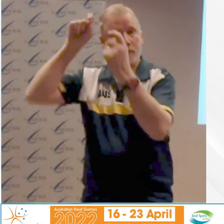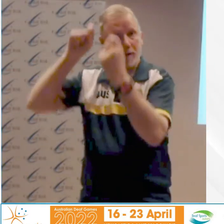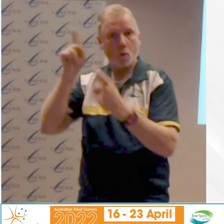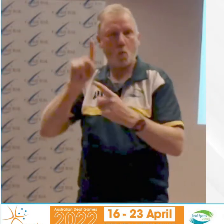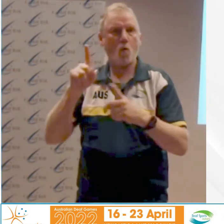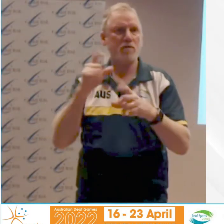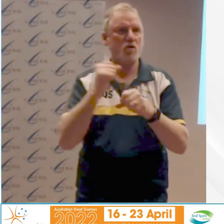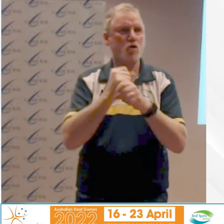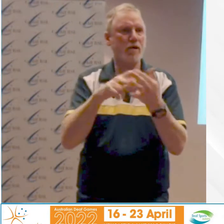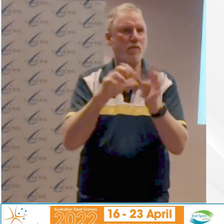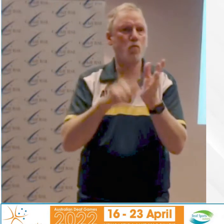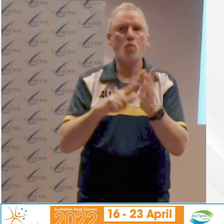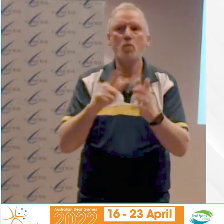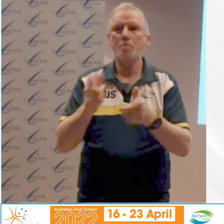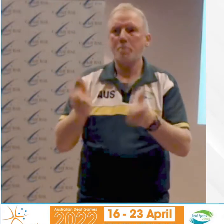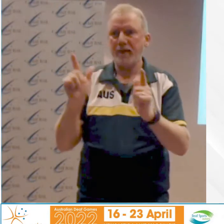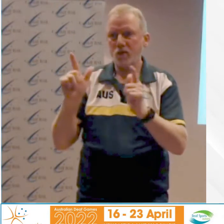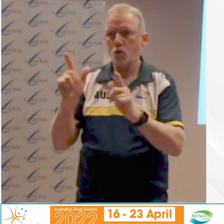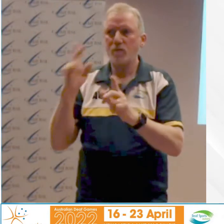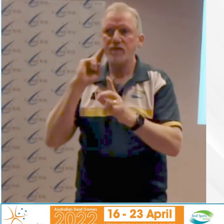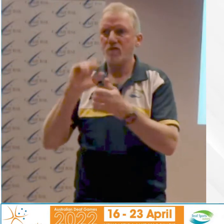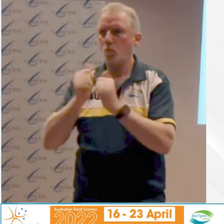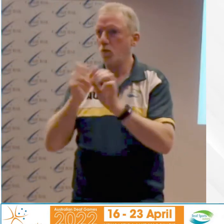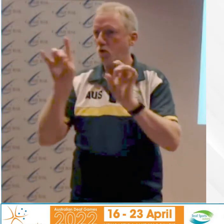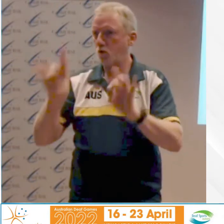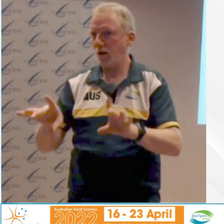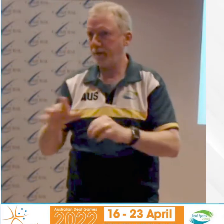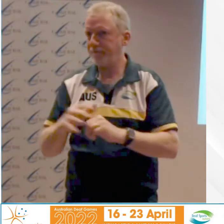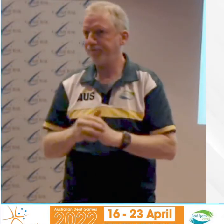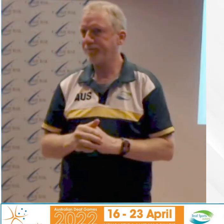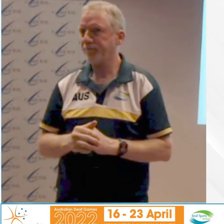and in my second role i'm the general manager of deaf sports australia